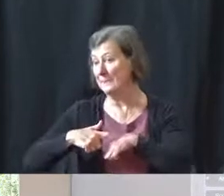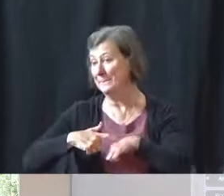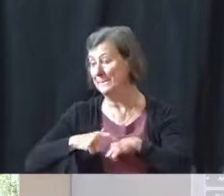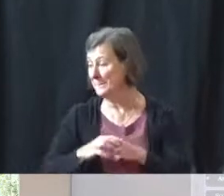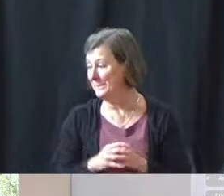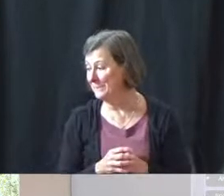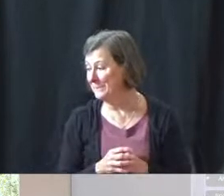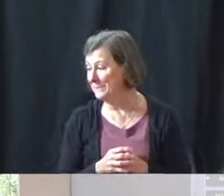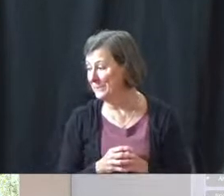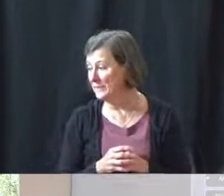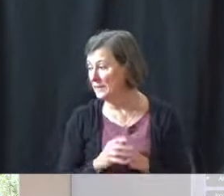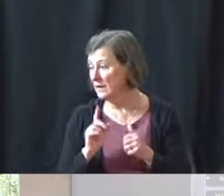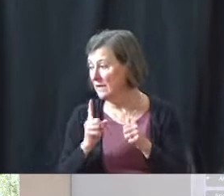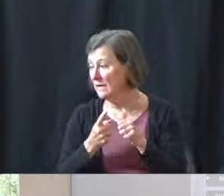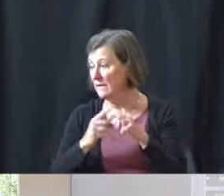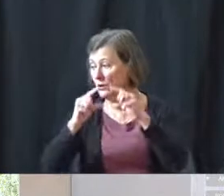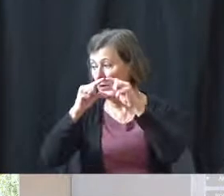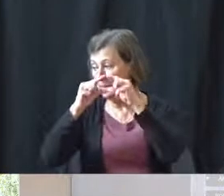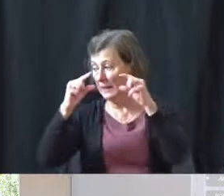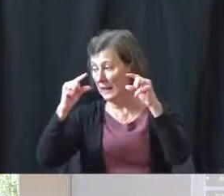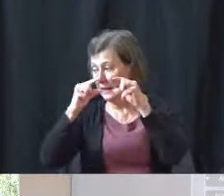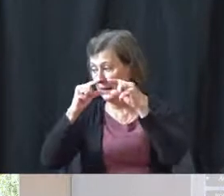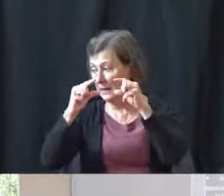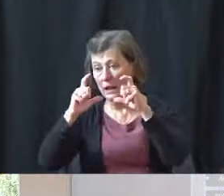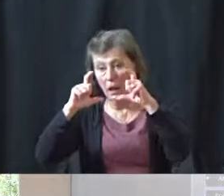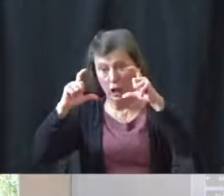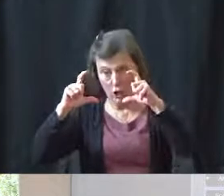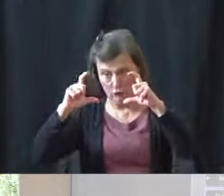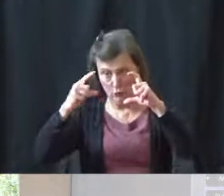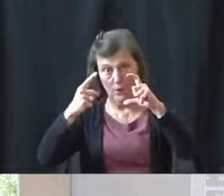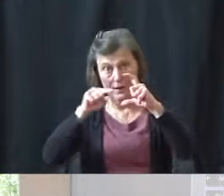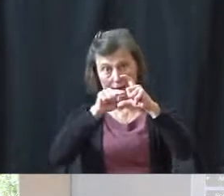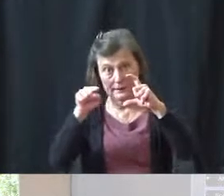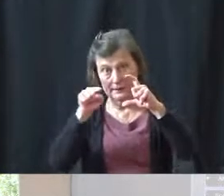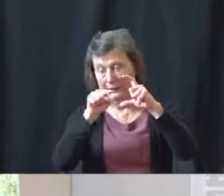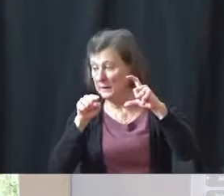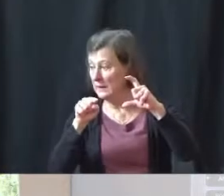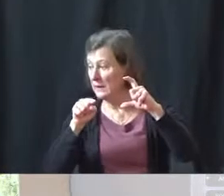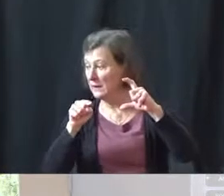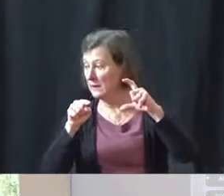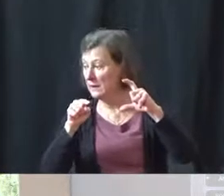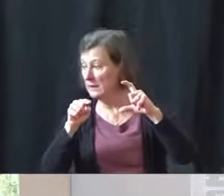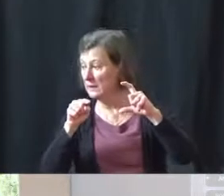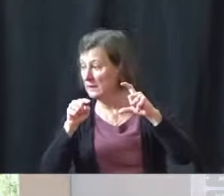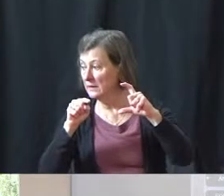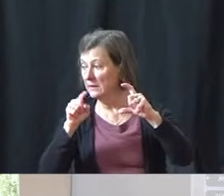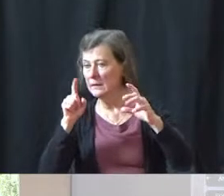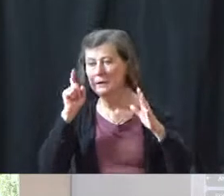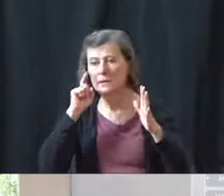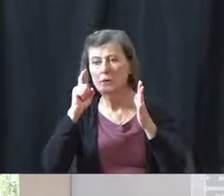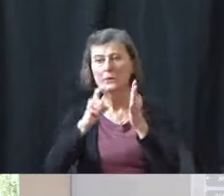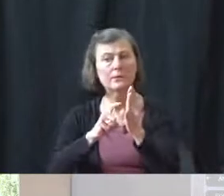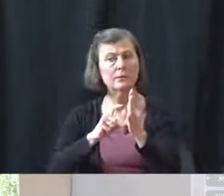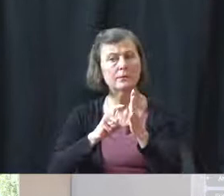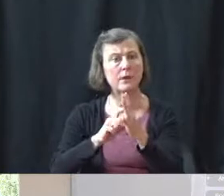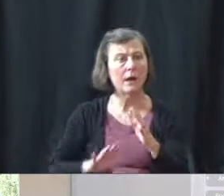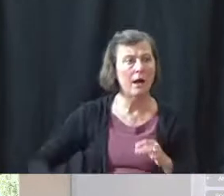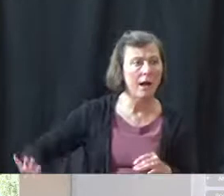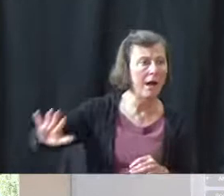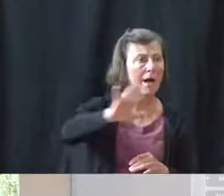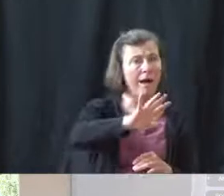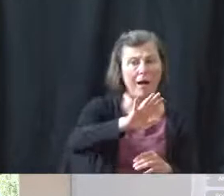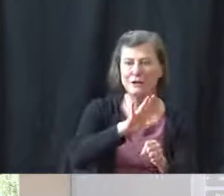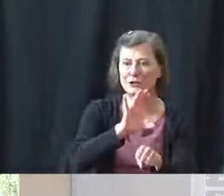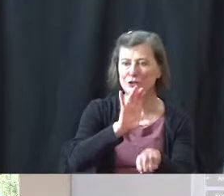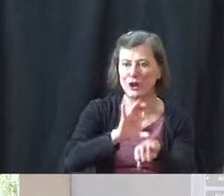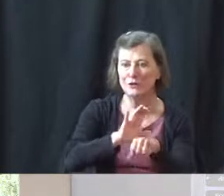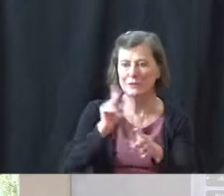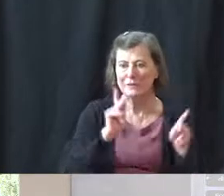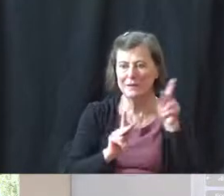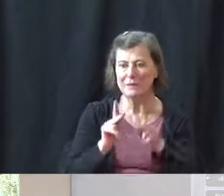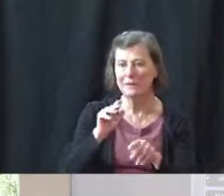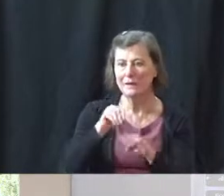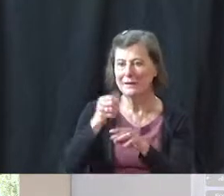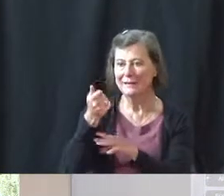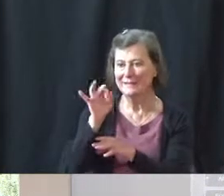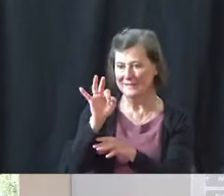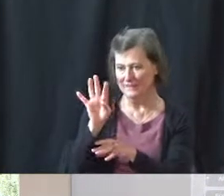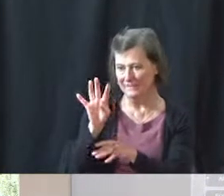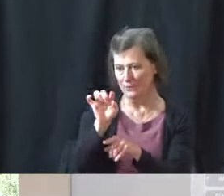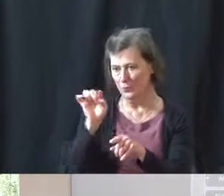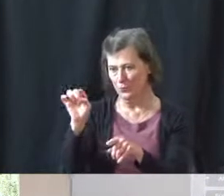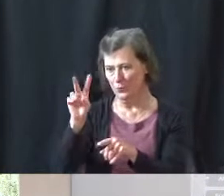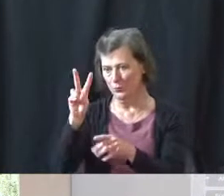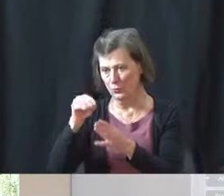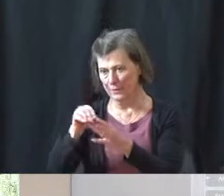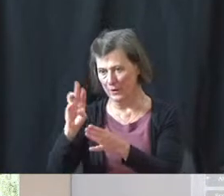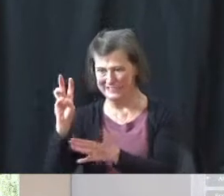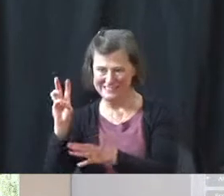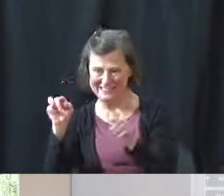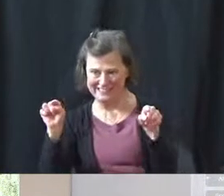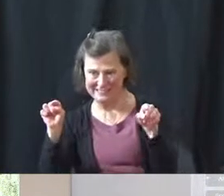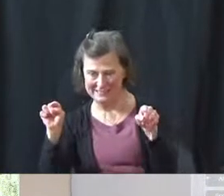The first plate, the larger one, recognizes the entire congregation of 1994 to 2006.